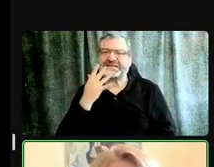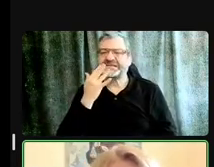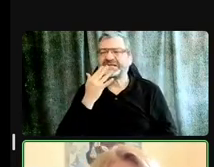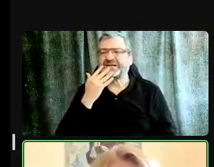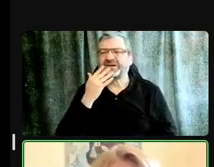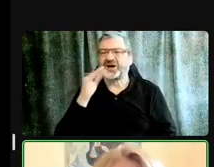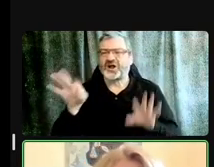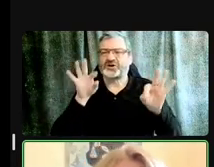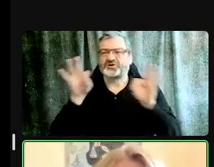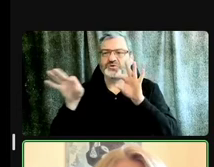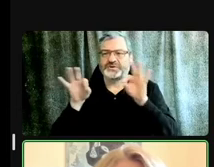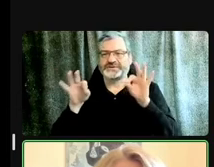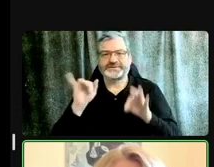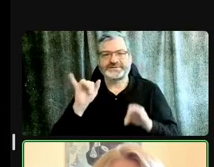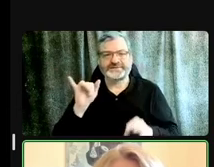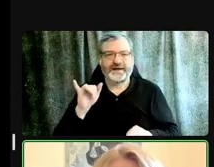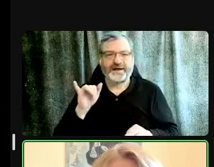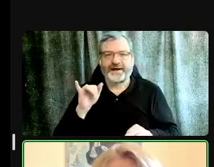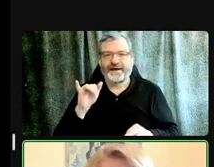It looks like some party favors and some